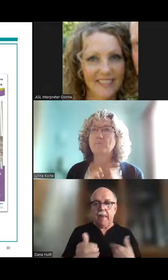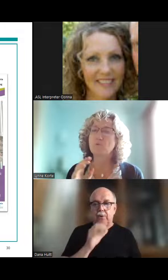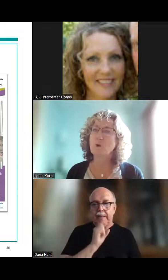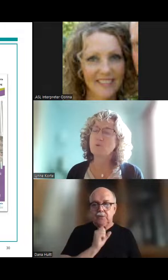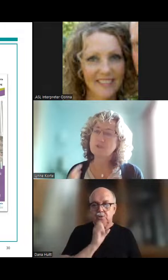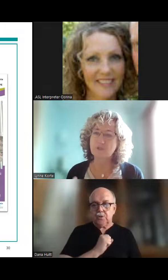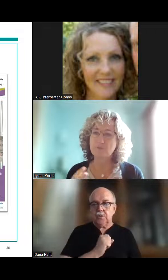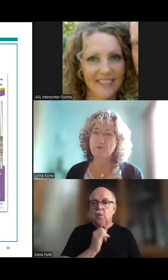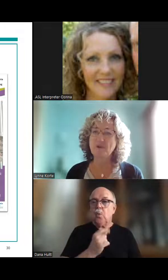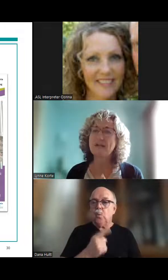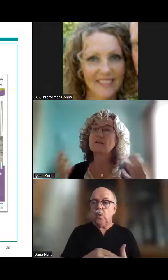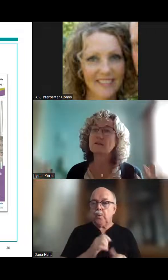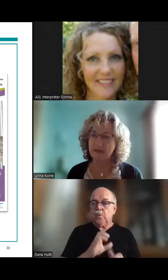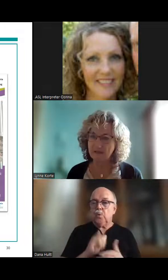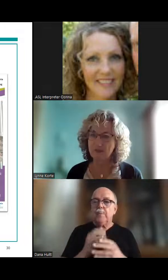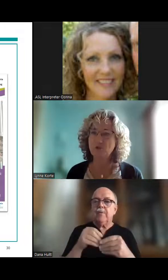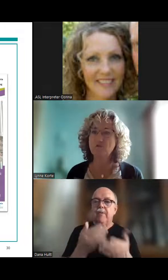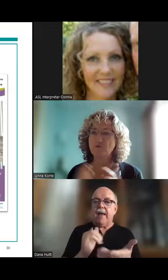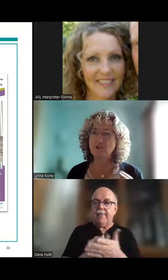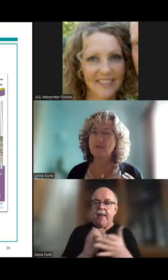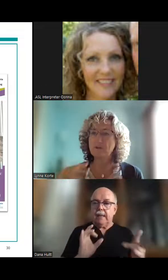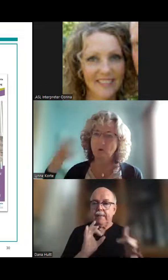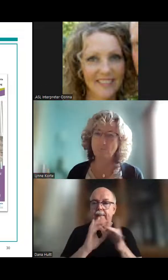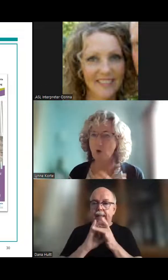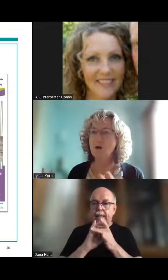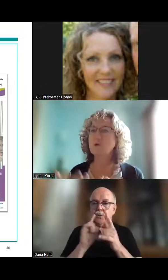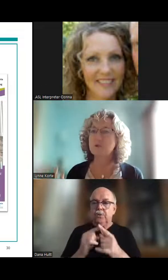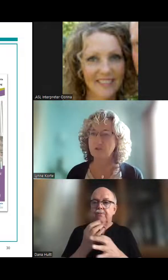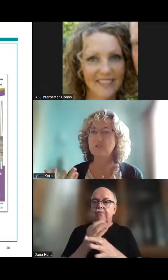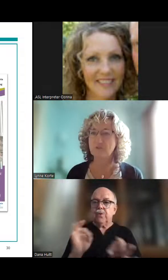our Q&A. I know we got one question